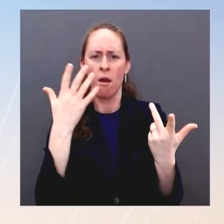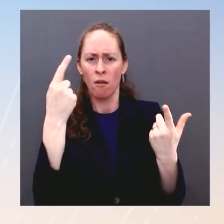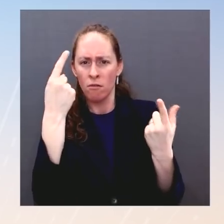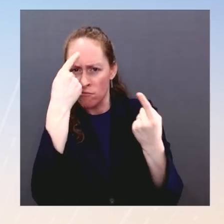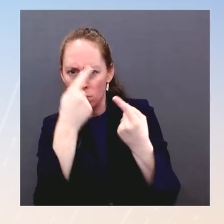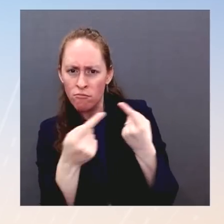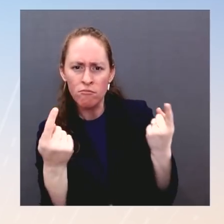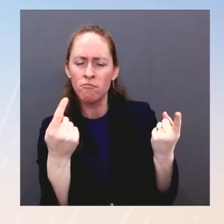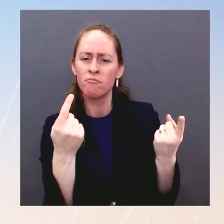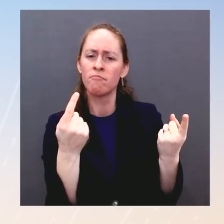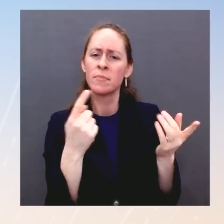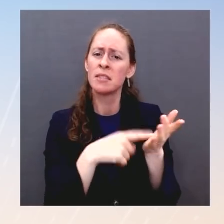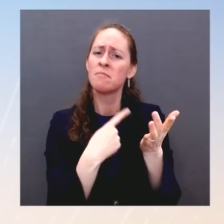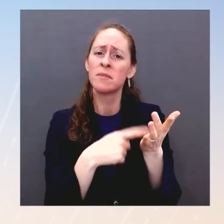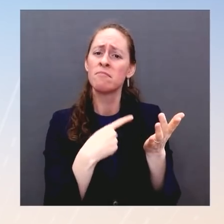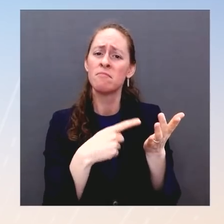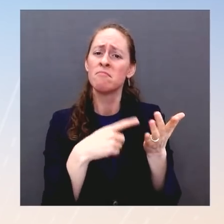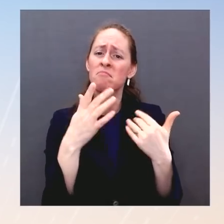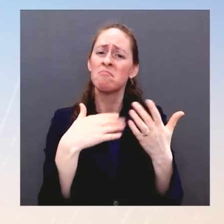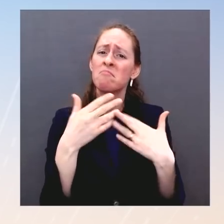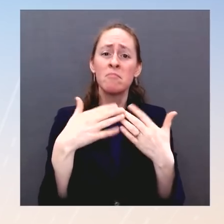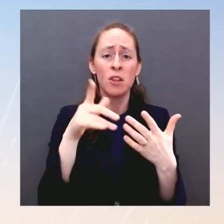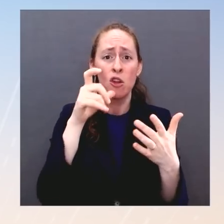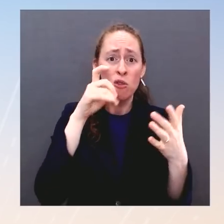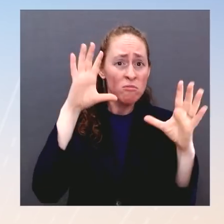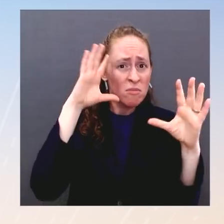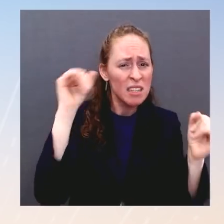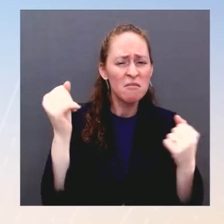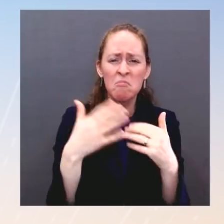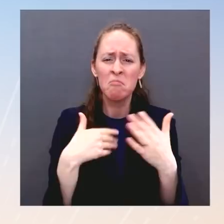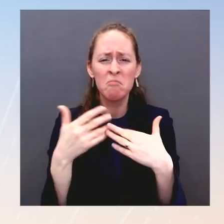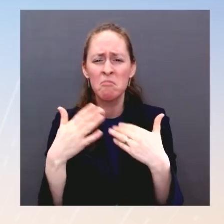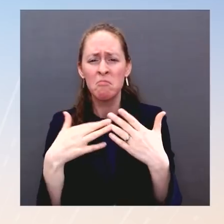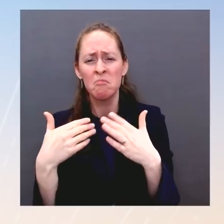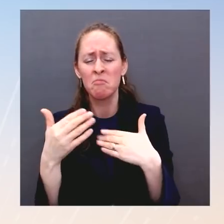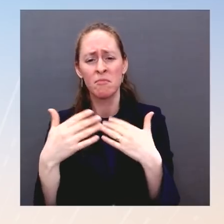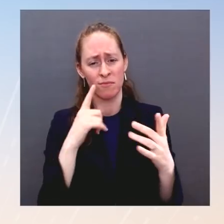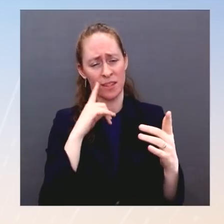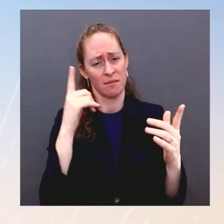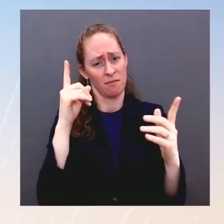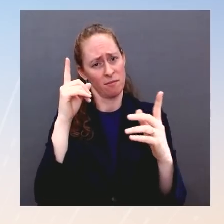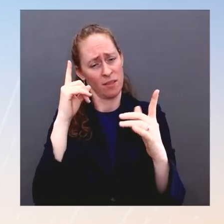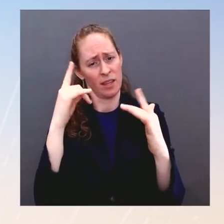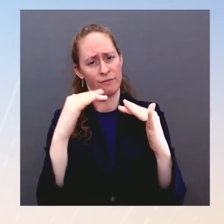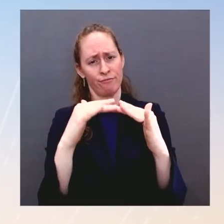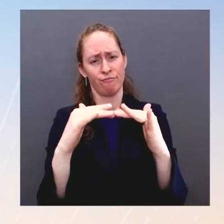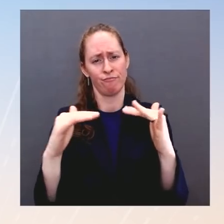appreciate her ability to be an impartial adjudicator. And that's exactly what you want as a judge.